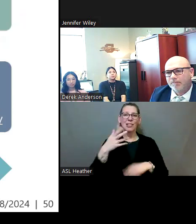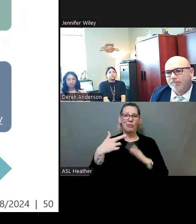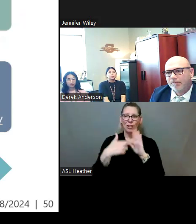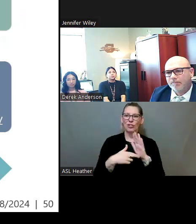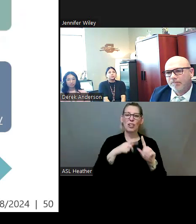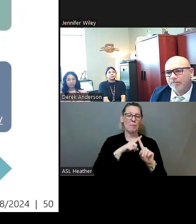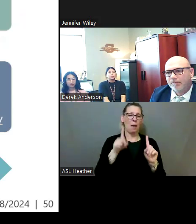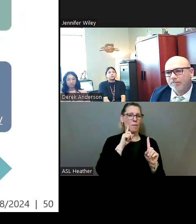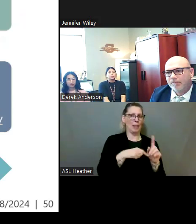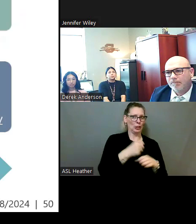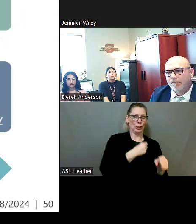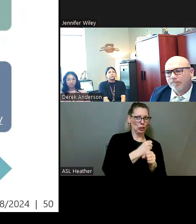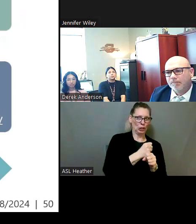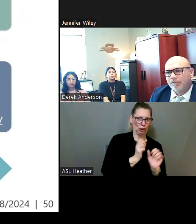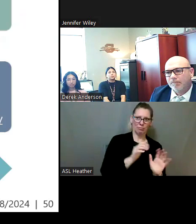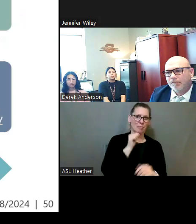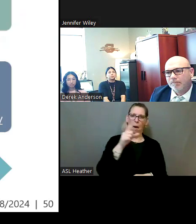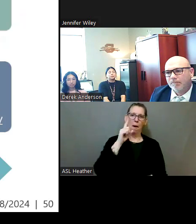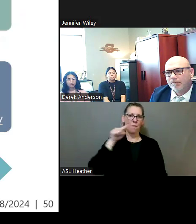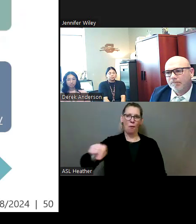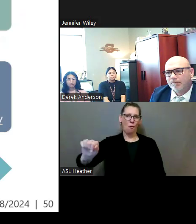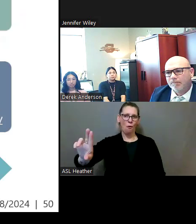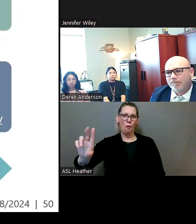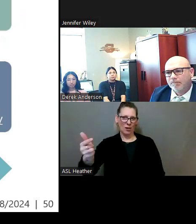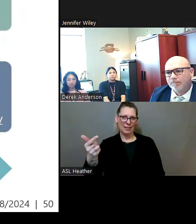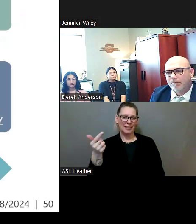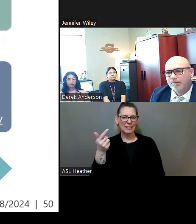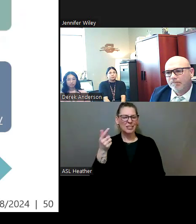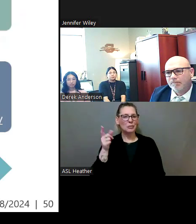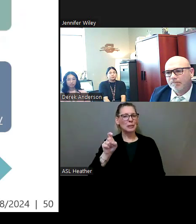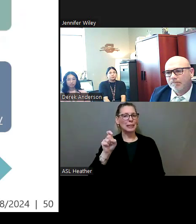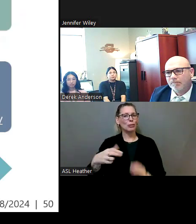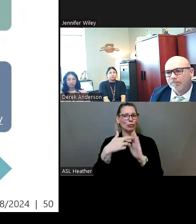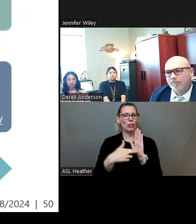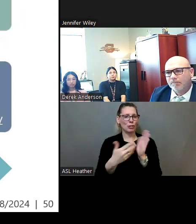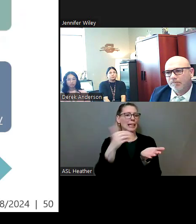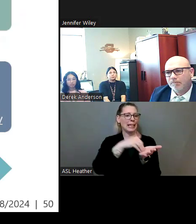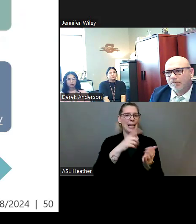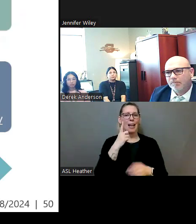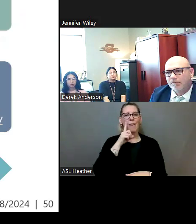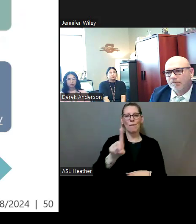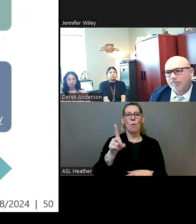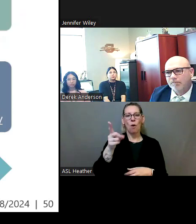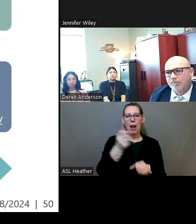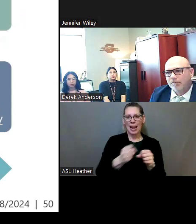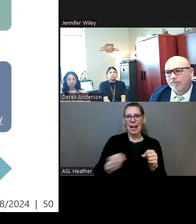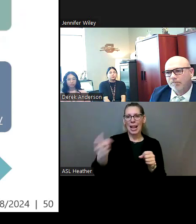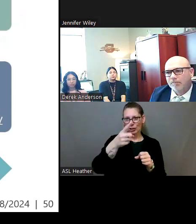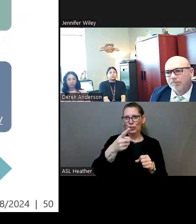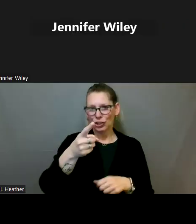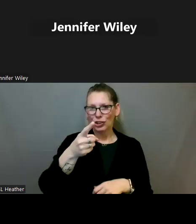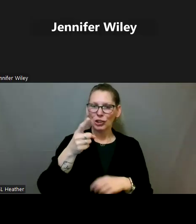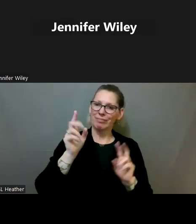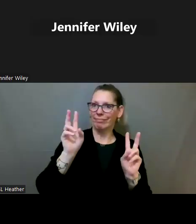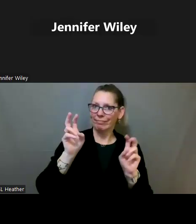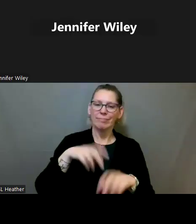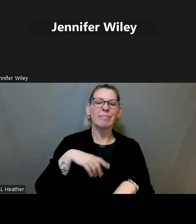year not for August so just know that you'll need to register again for next year's um but